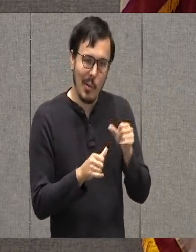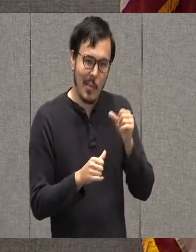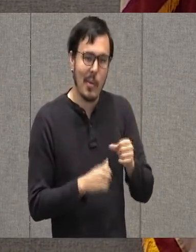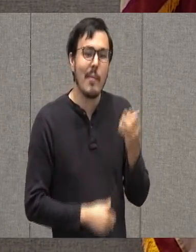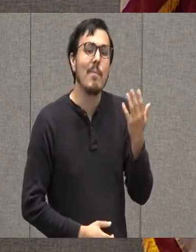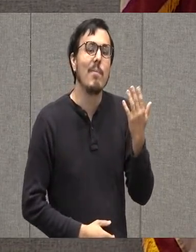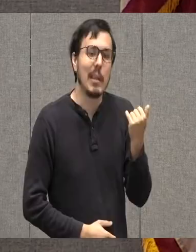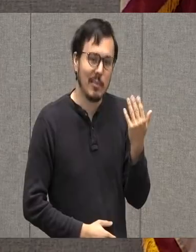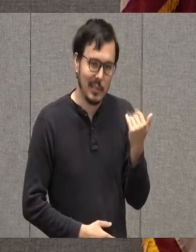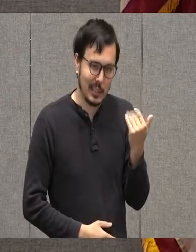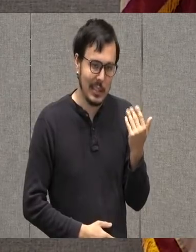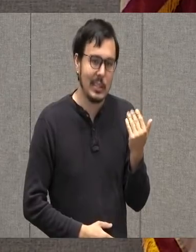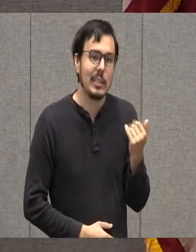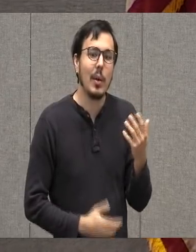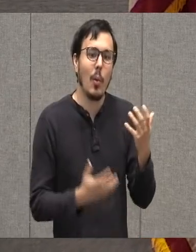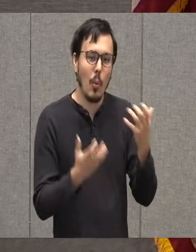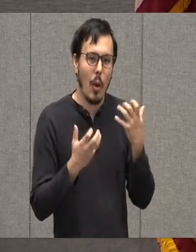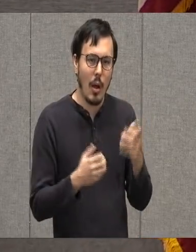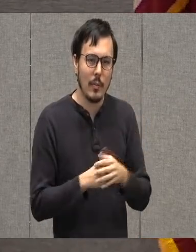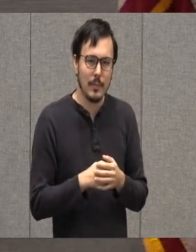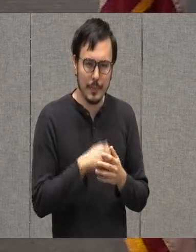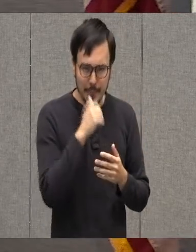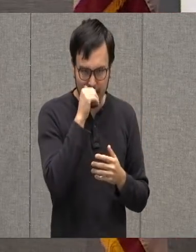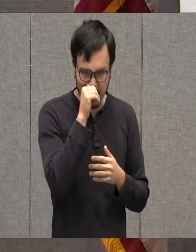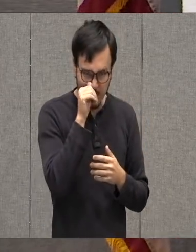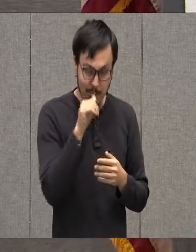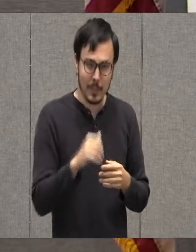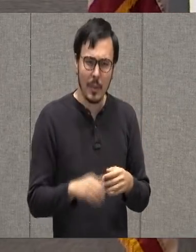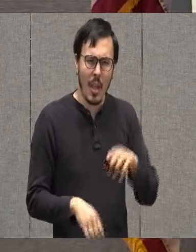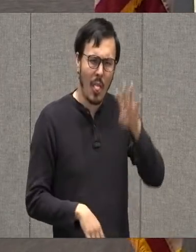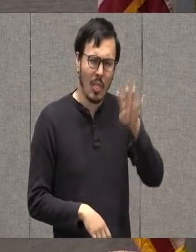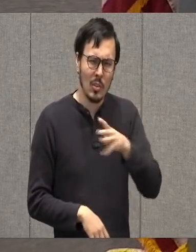I wonder if my chart over here can help us come up with some ideas.